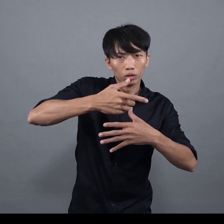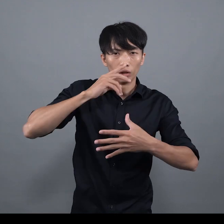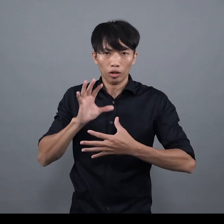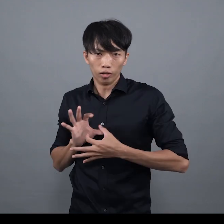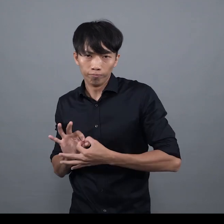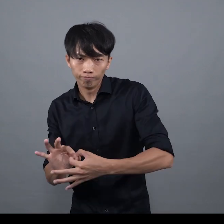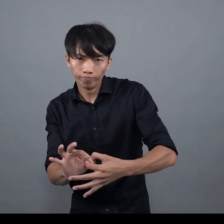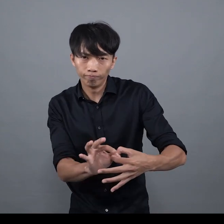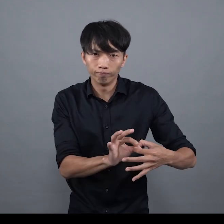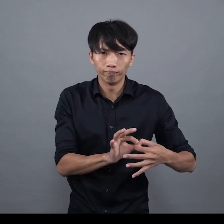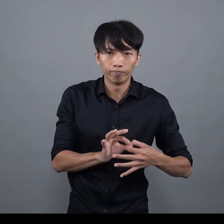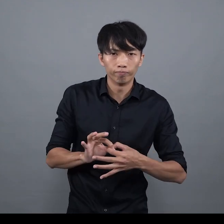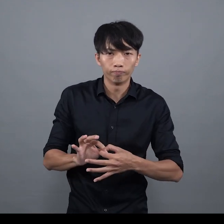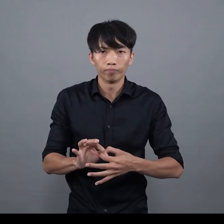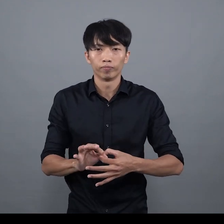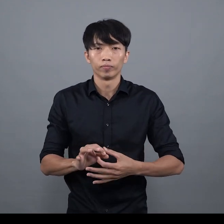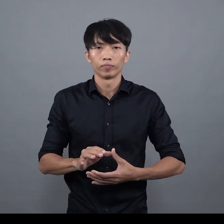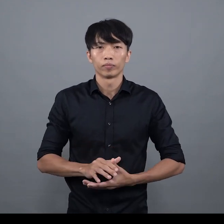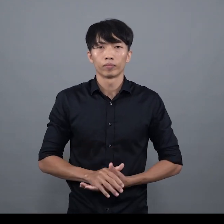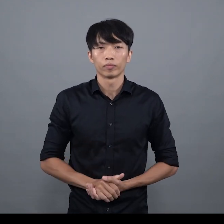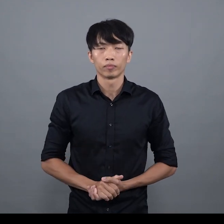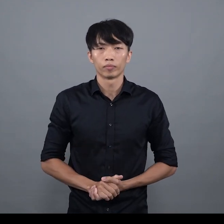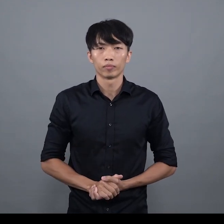but also design architecture experiences